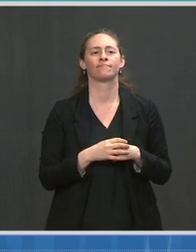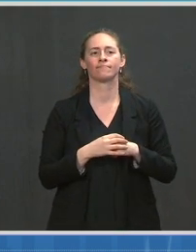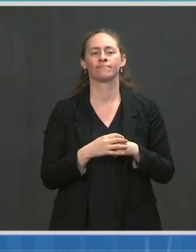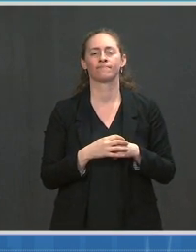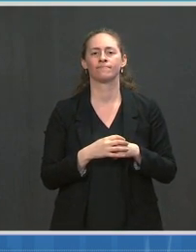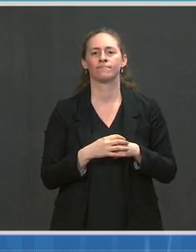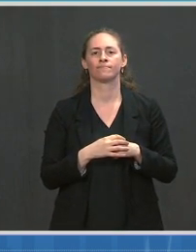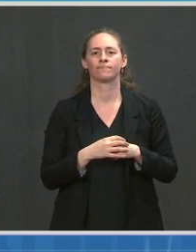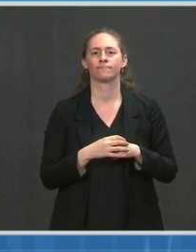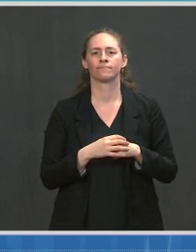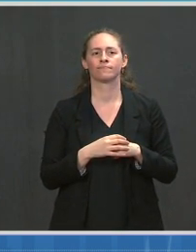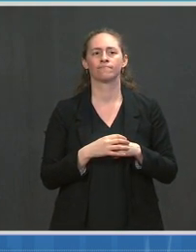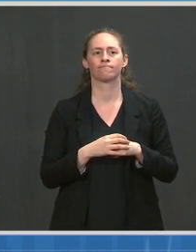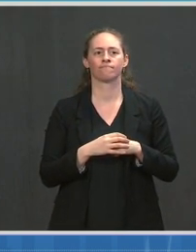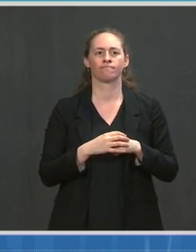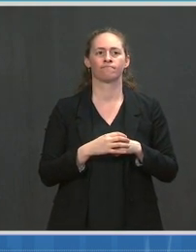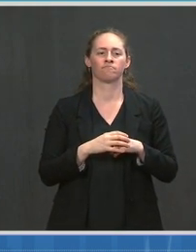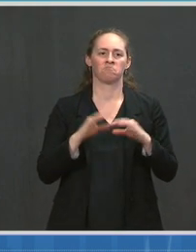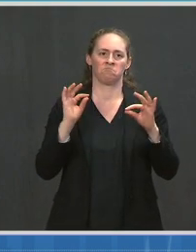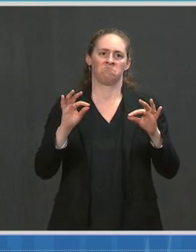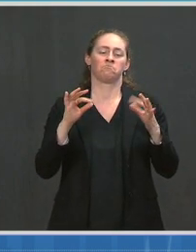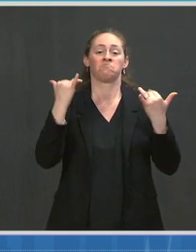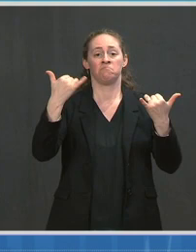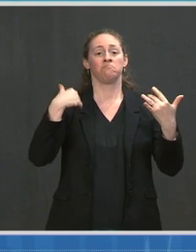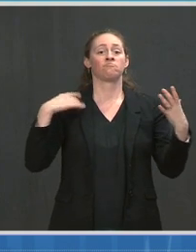which is we certainly understand that people are tired